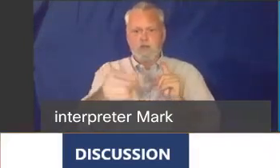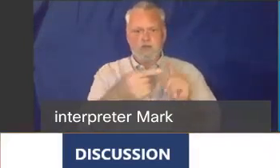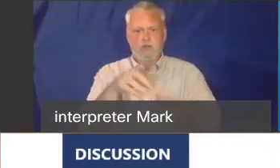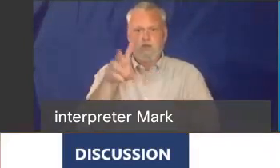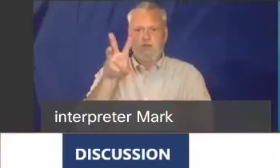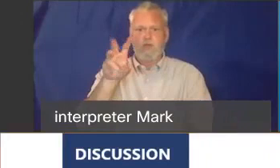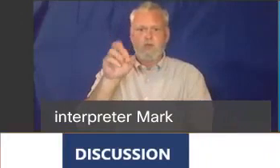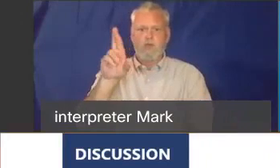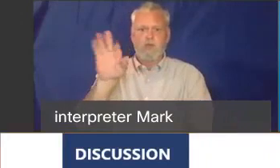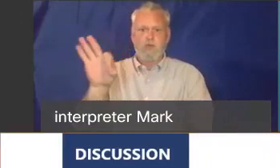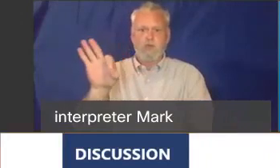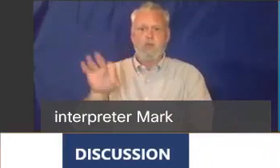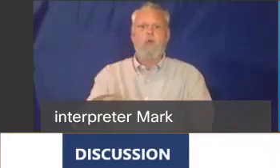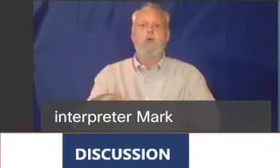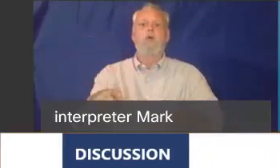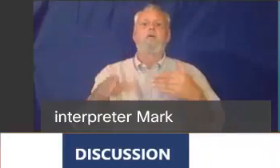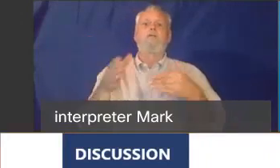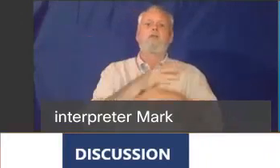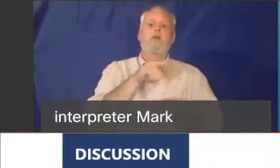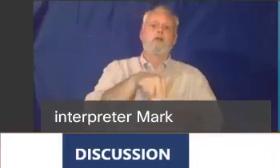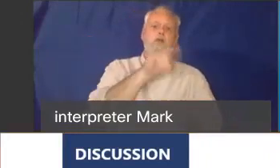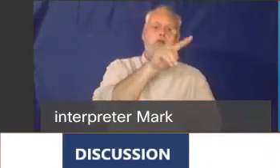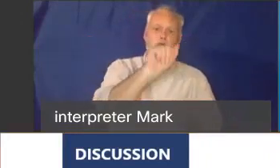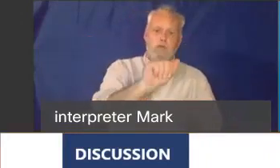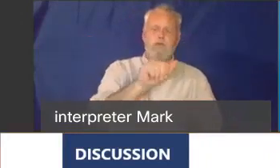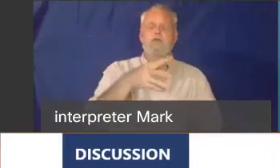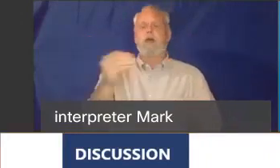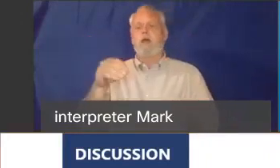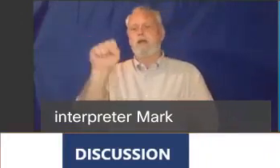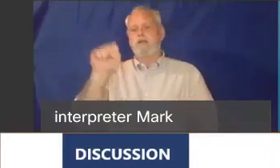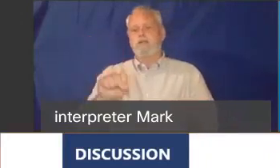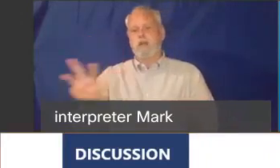I commuters between Northern Virginia going to Southwest and near Southeast.